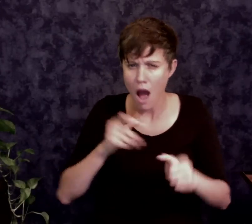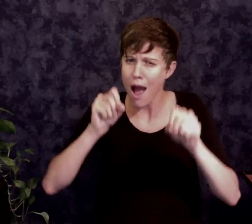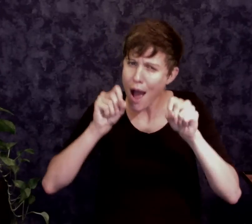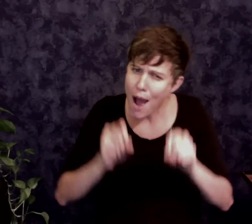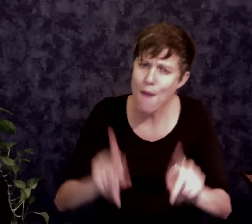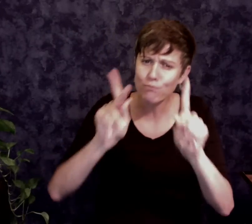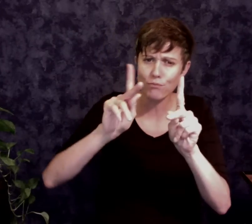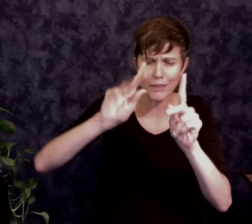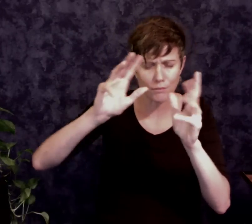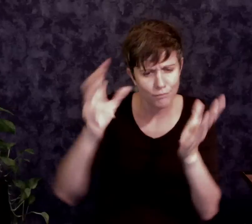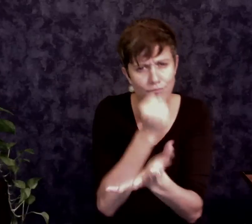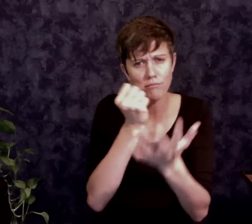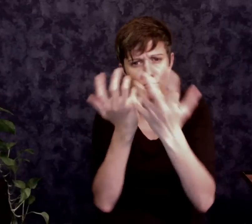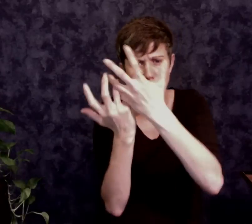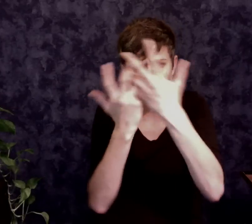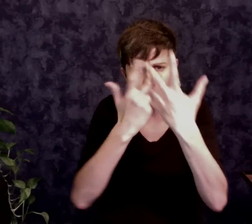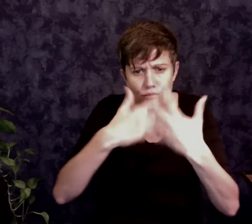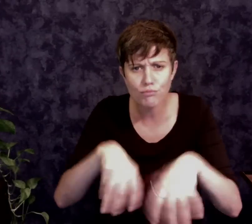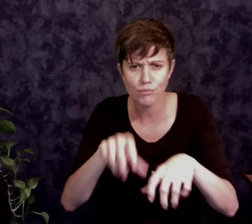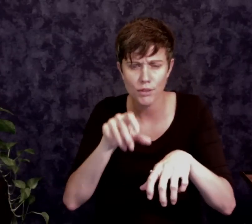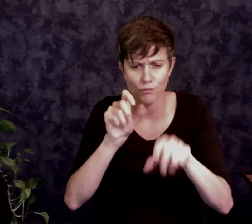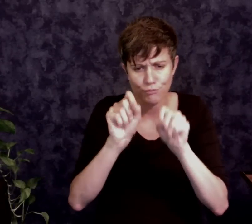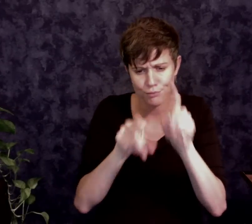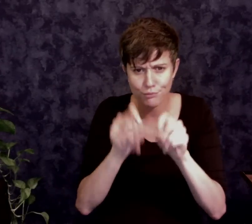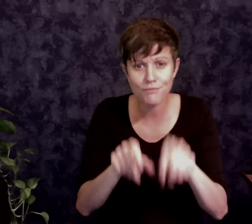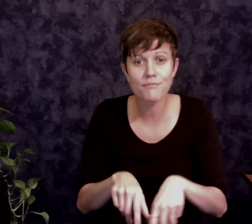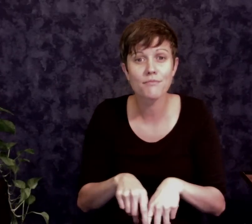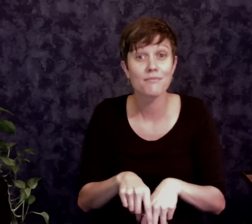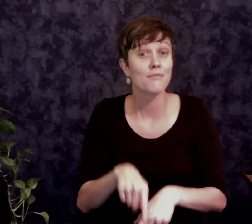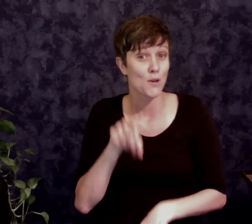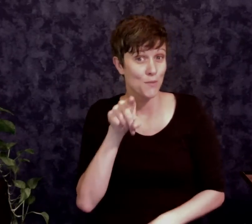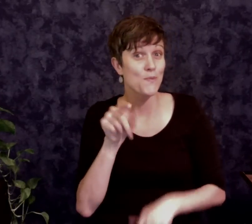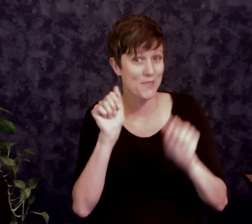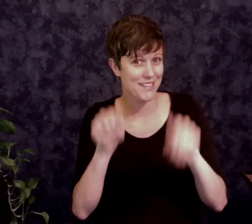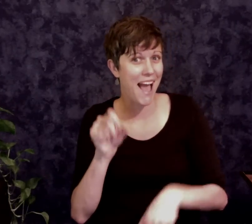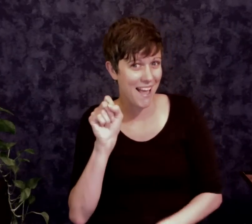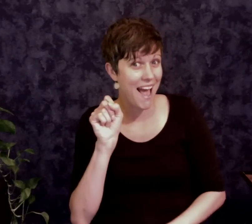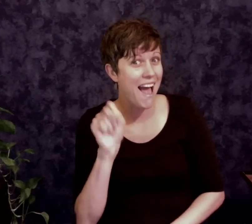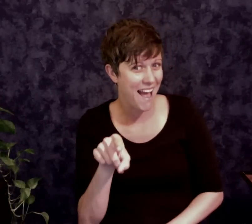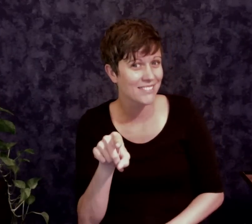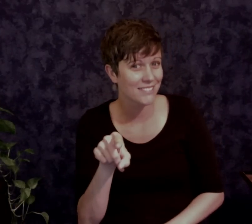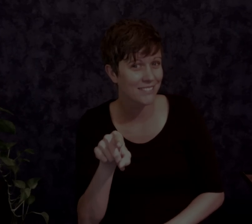Take the opportunity to ask questions and work it out. You can ask: